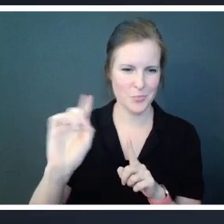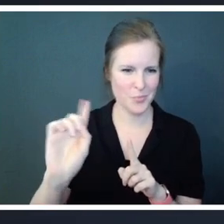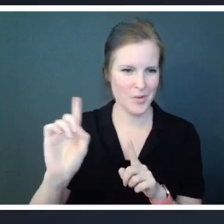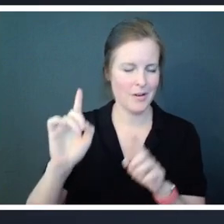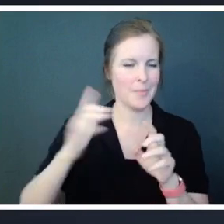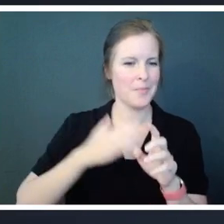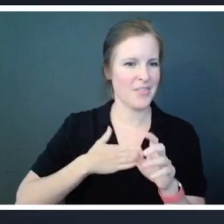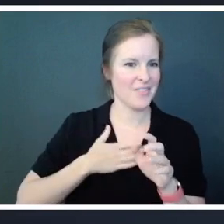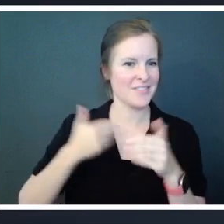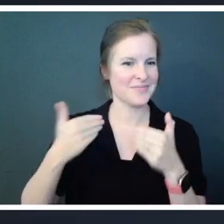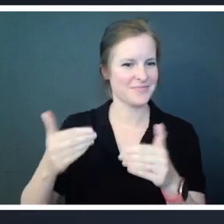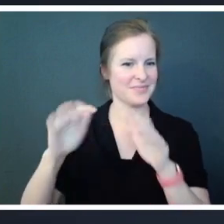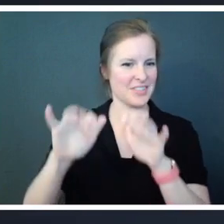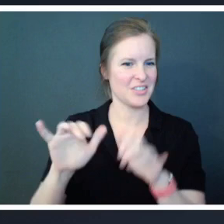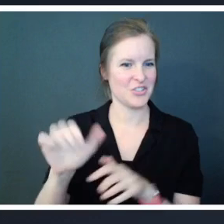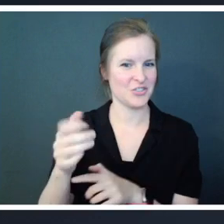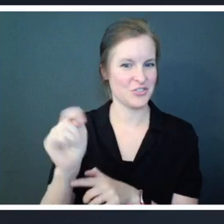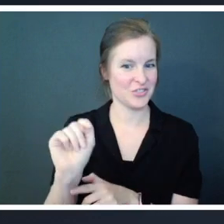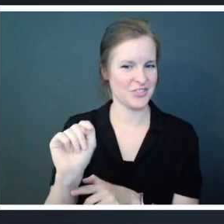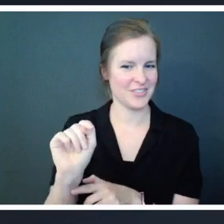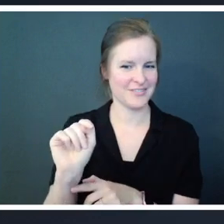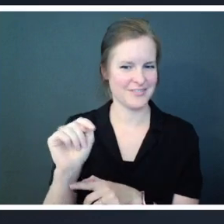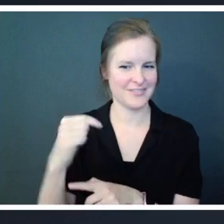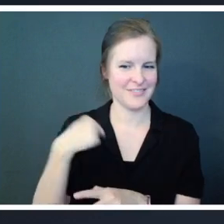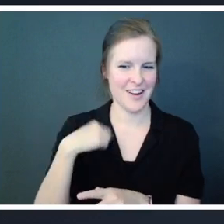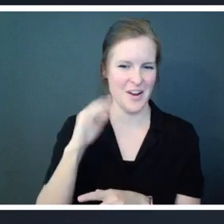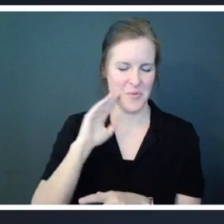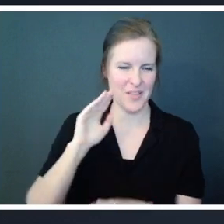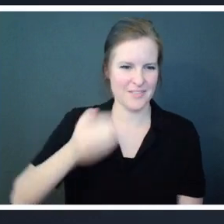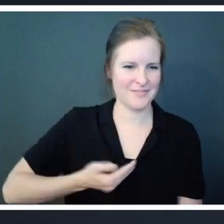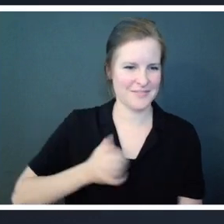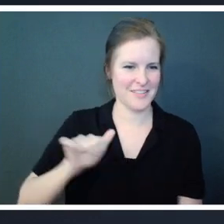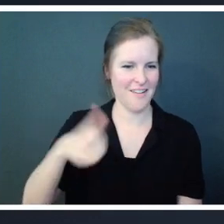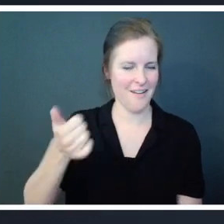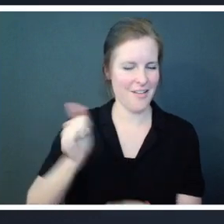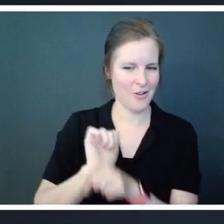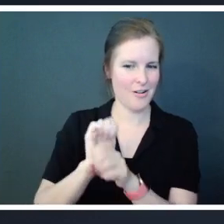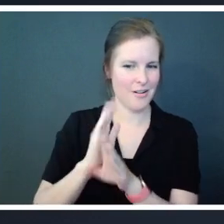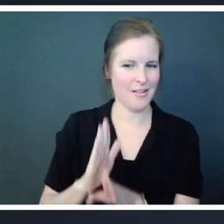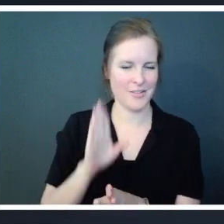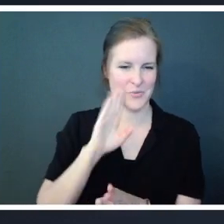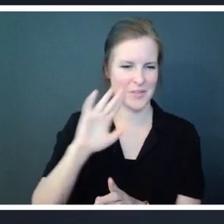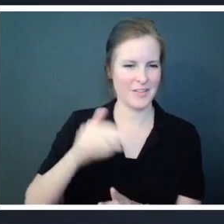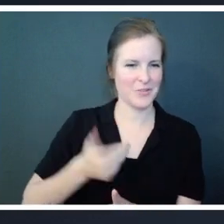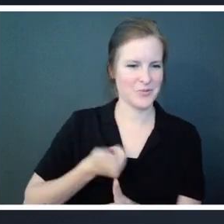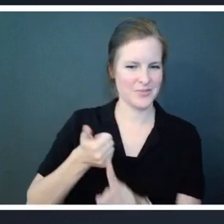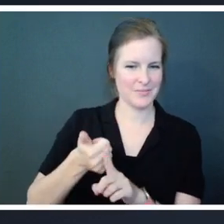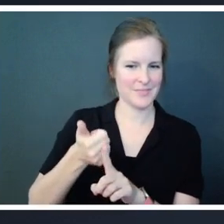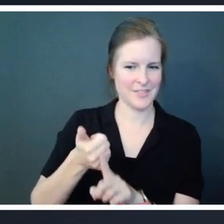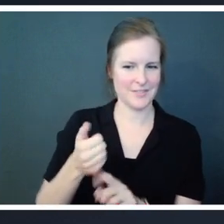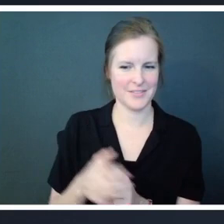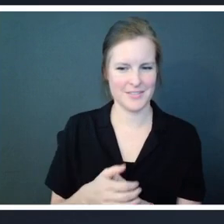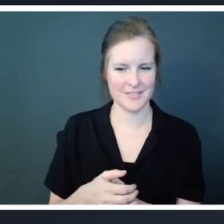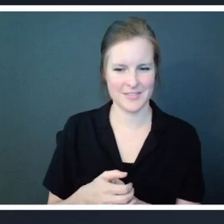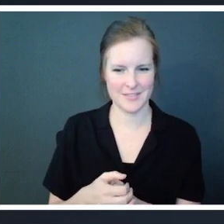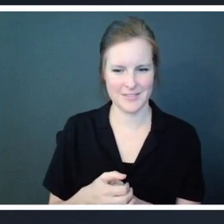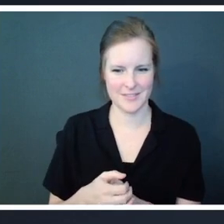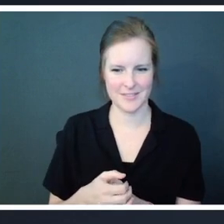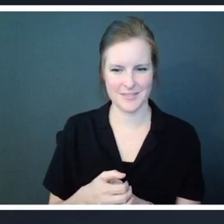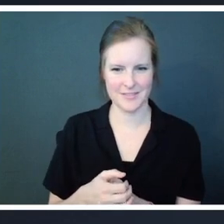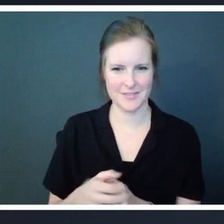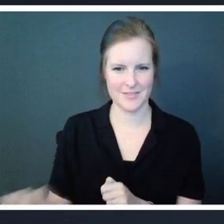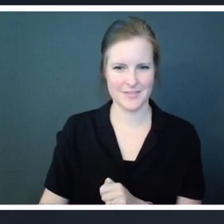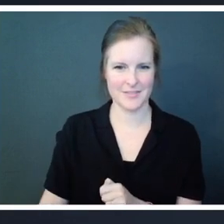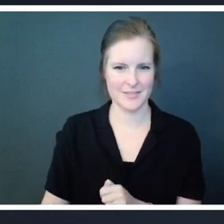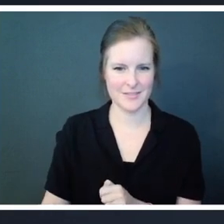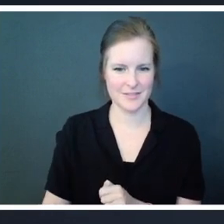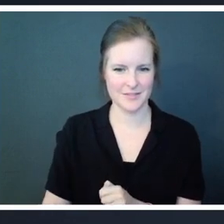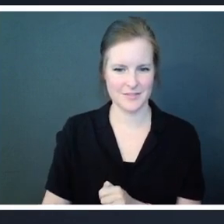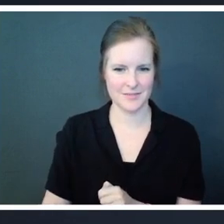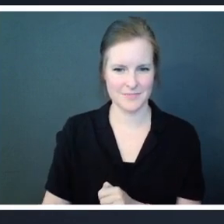my other colleagues, who will also be part of this session, to introduce themselves.